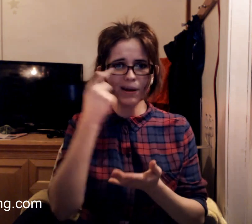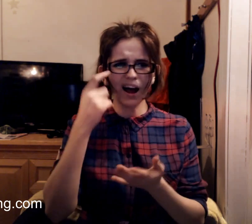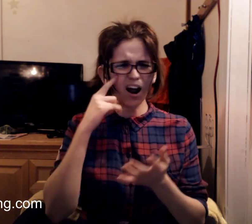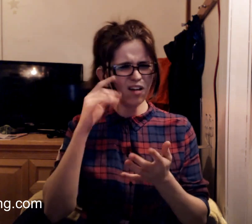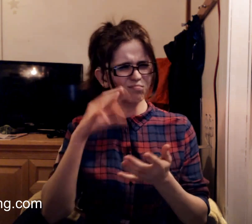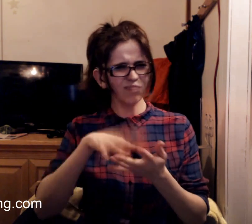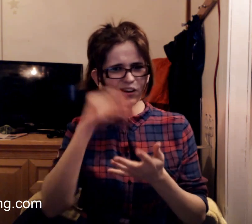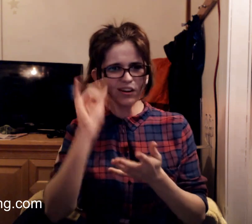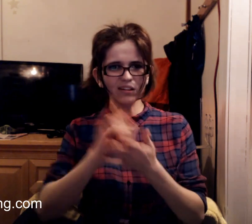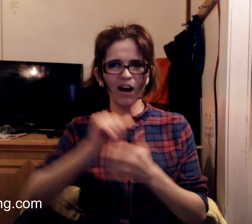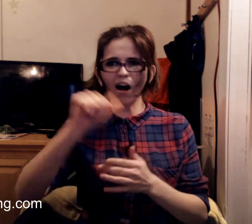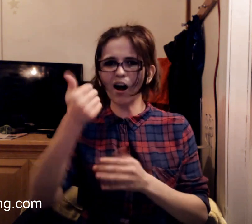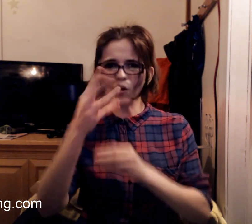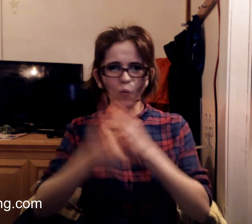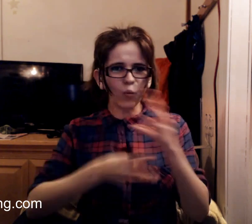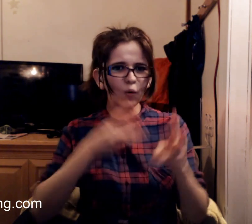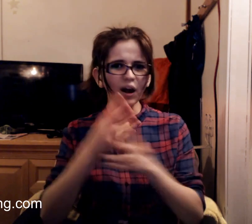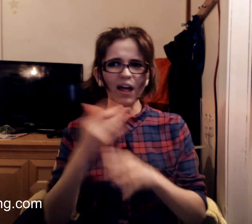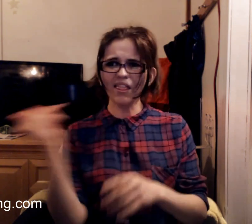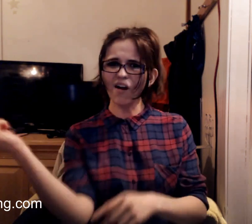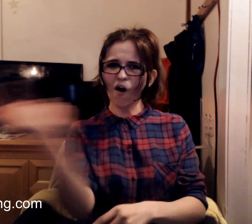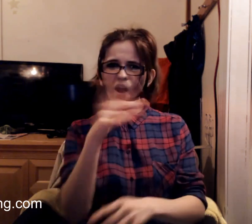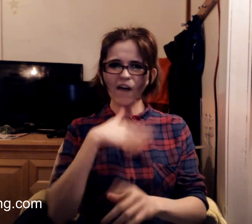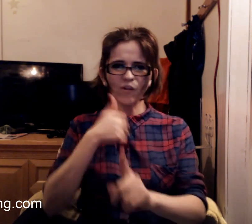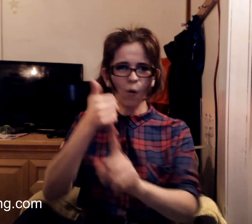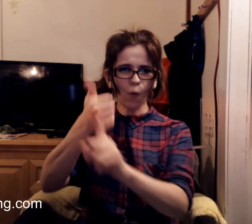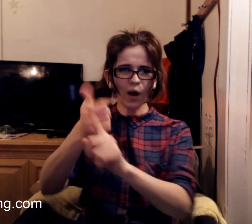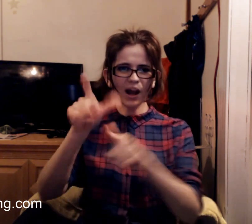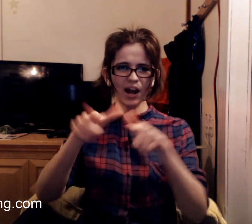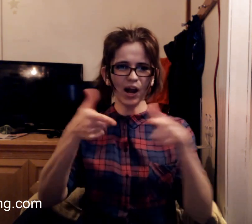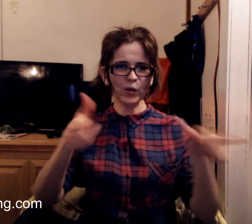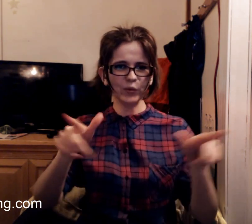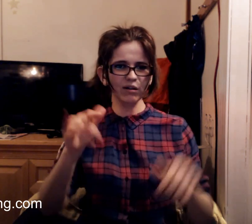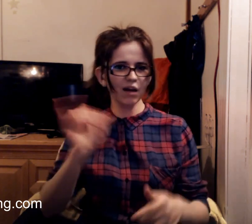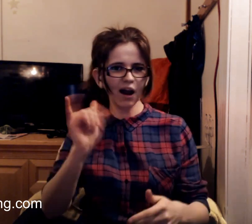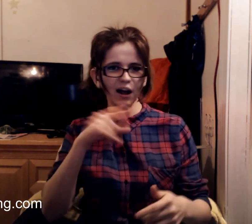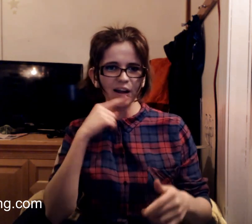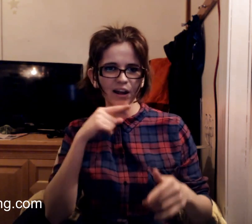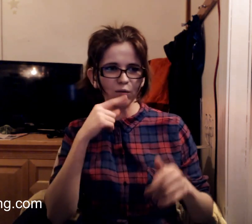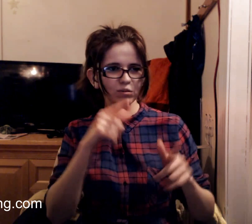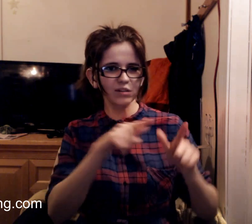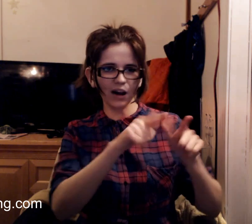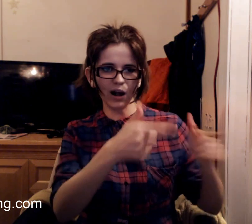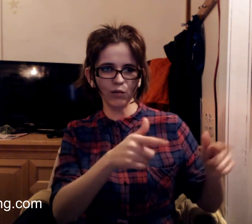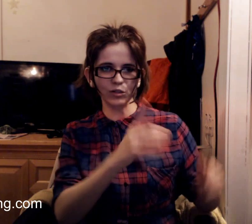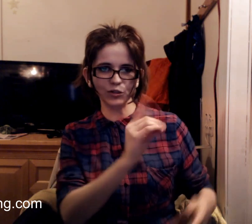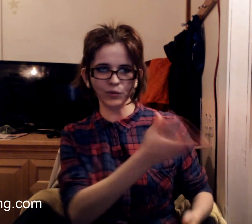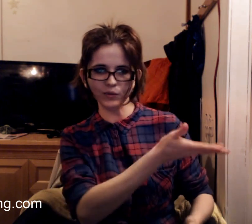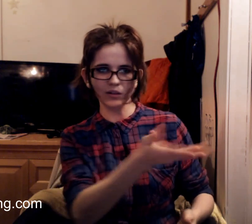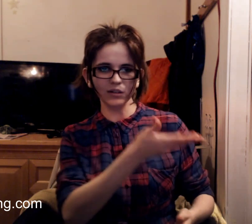because I learned other countries have their own languages, like hearing people's languages do.